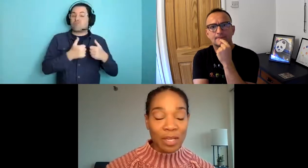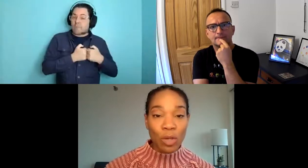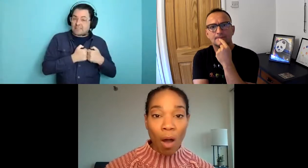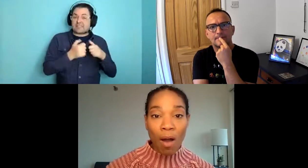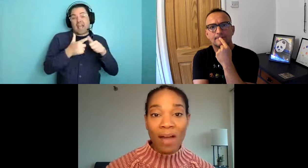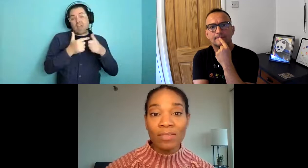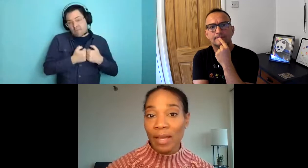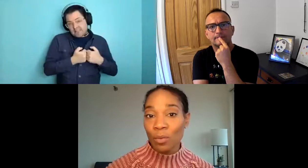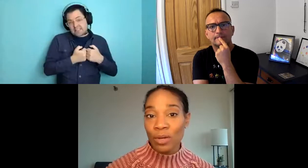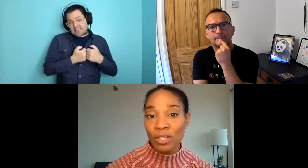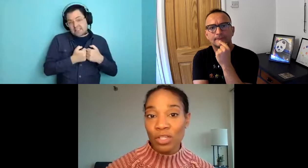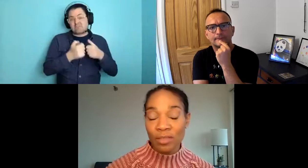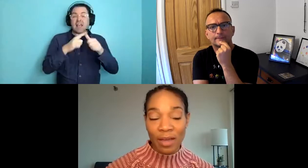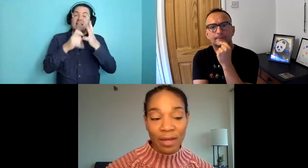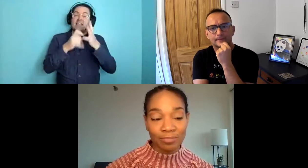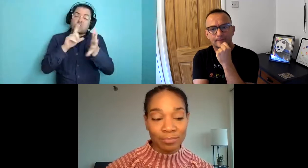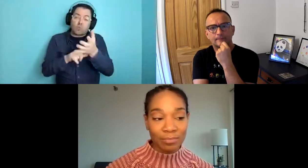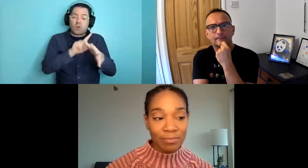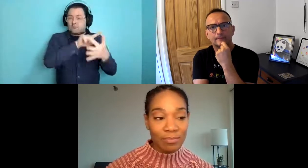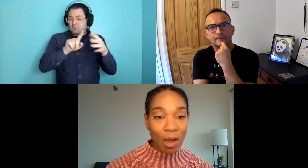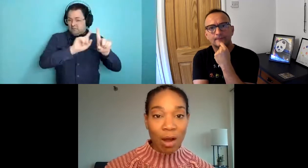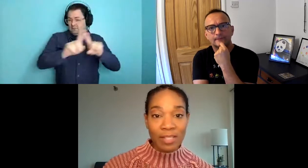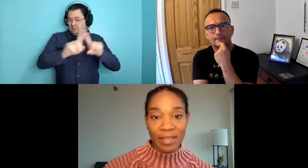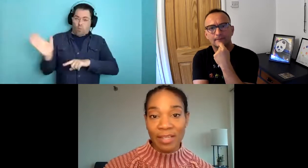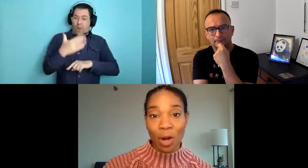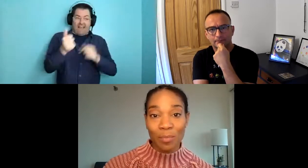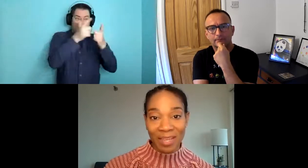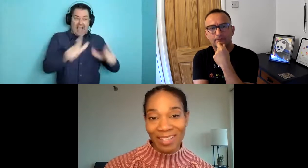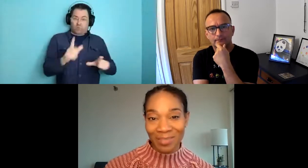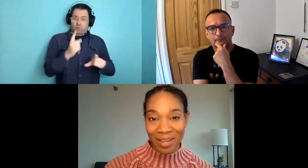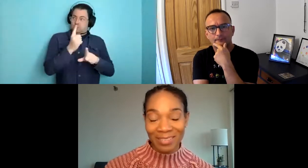Rainbow UK is that we have also, we need language and